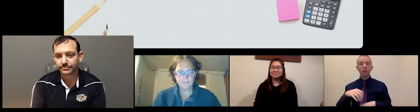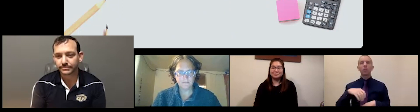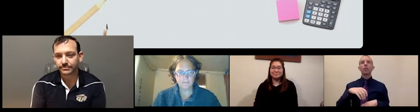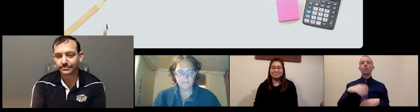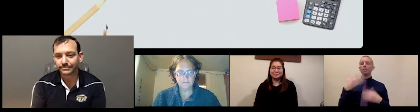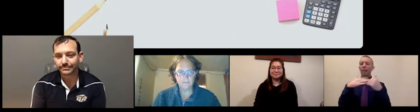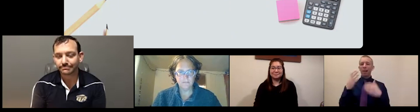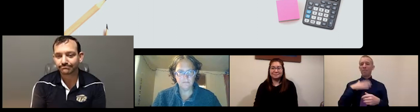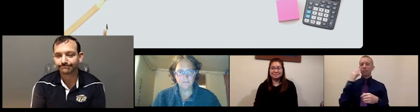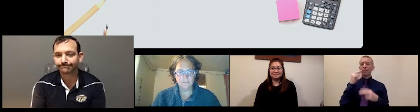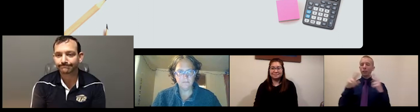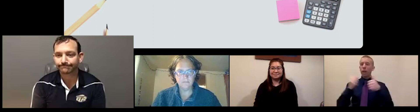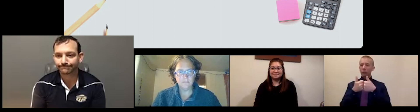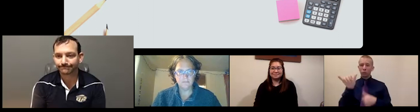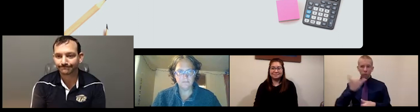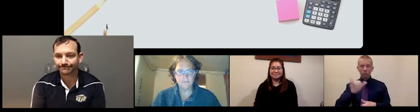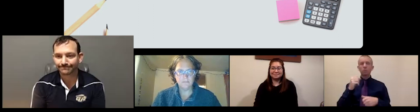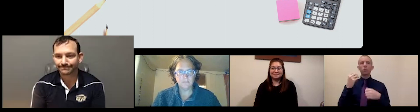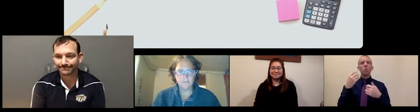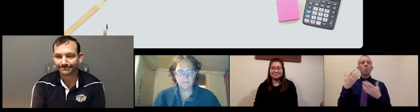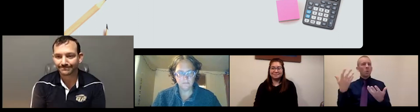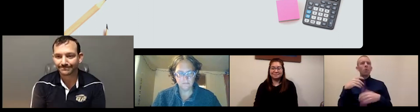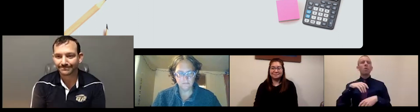My experiences were very challenging, too.